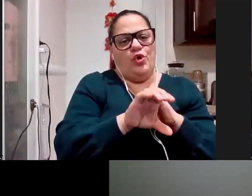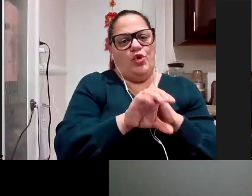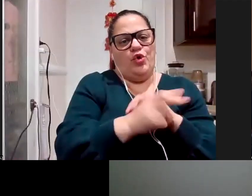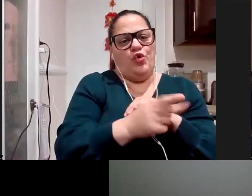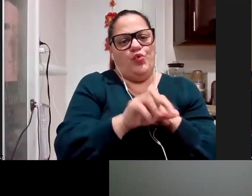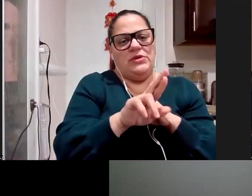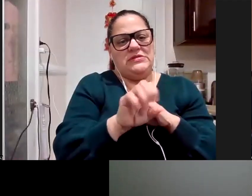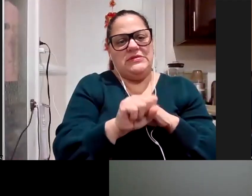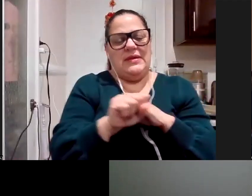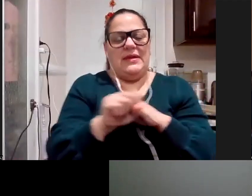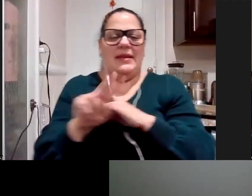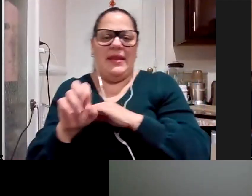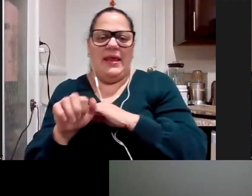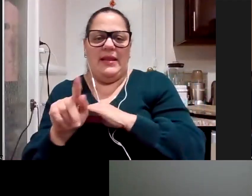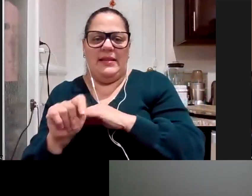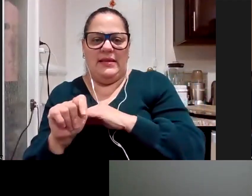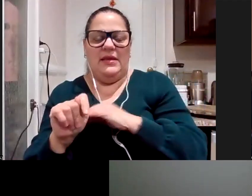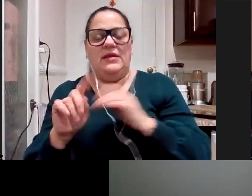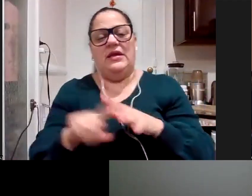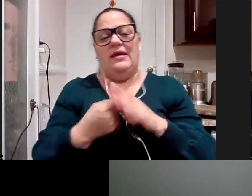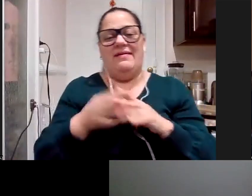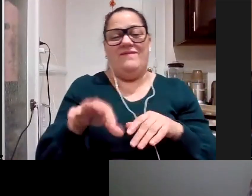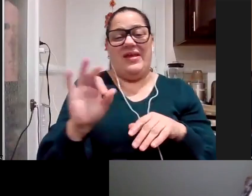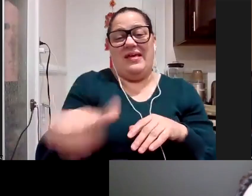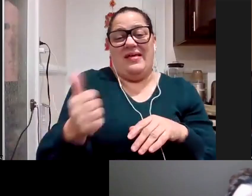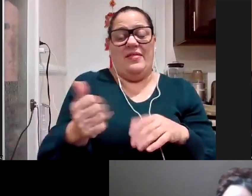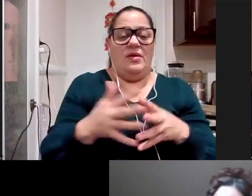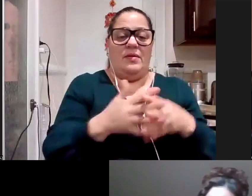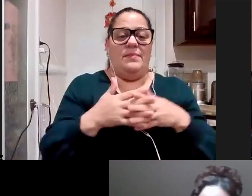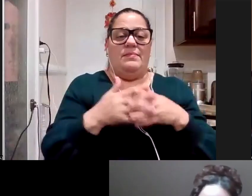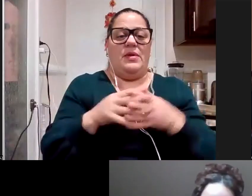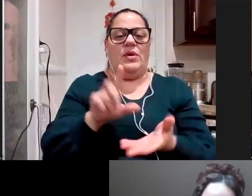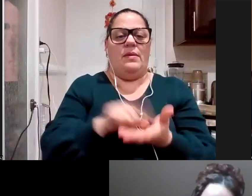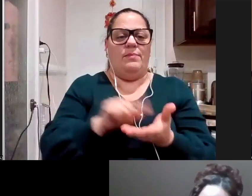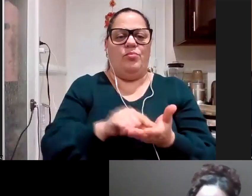um finding the other people? I know uh the American Printing House is getting ready to open